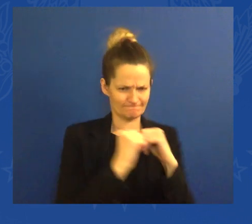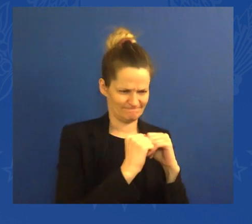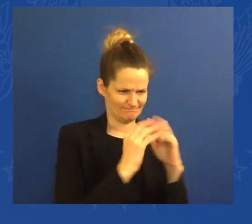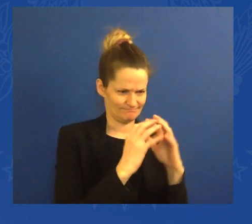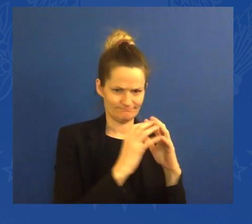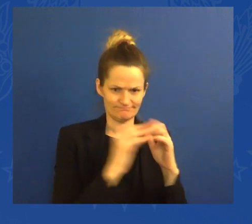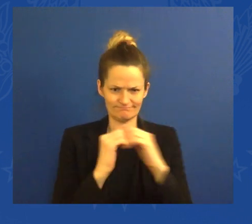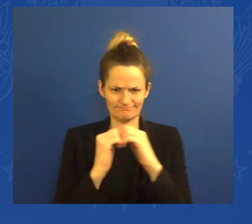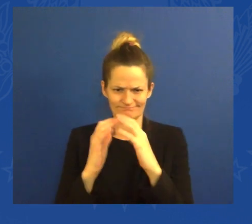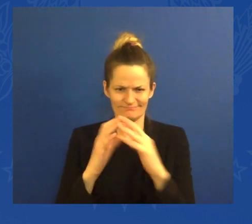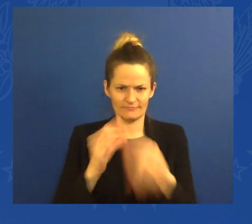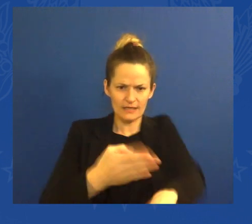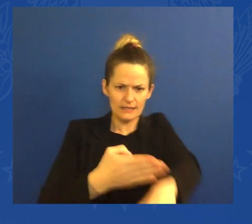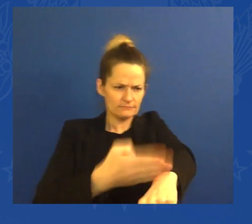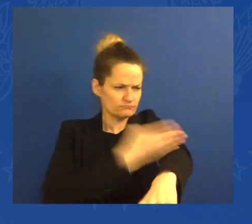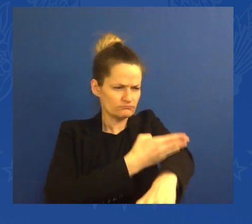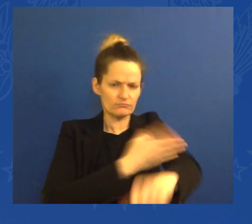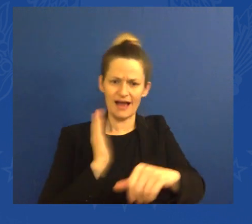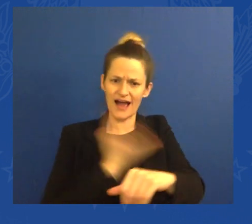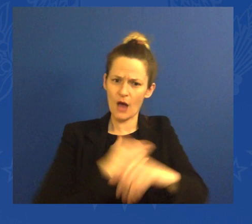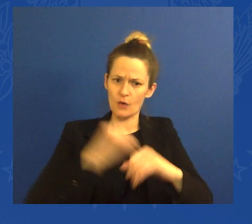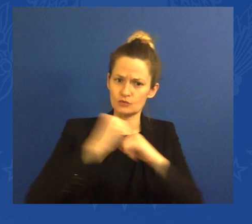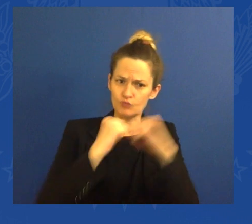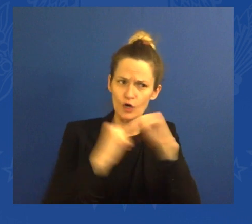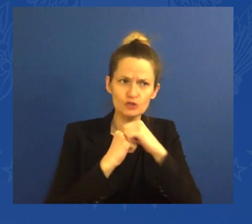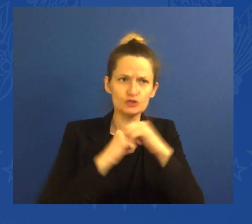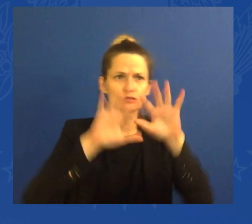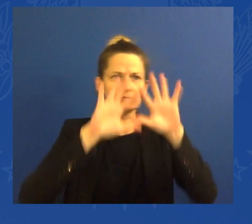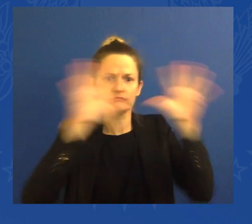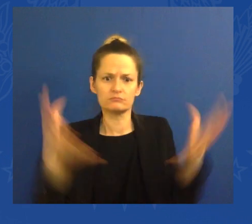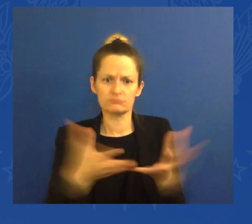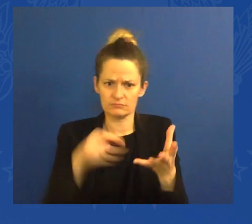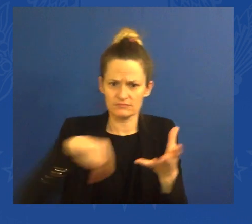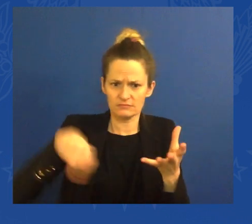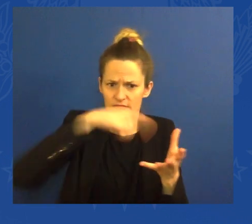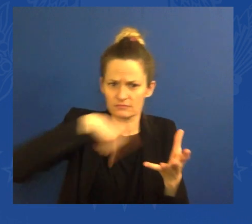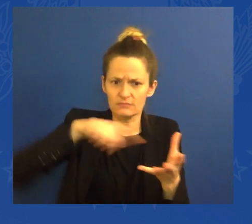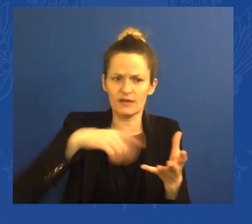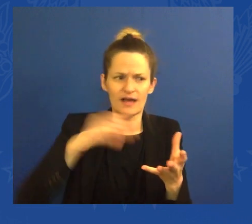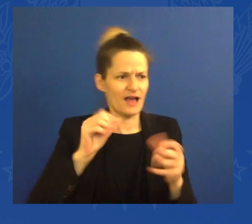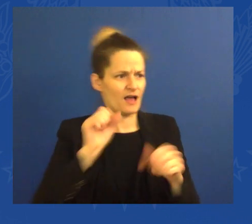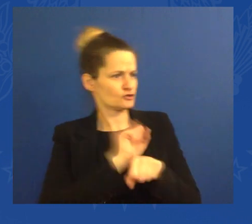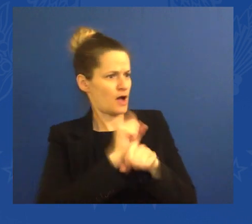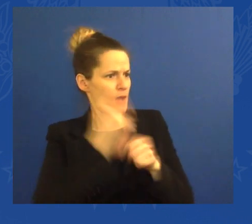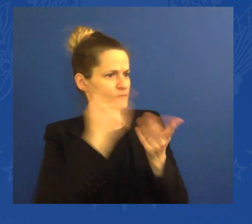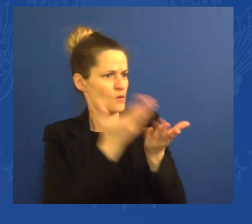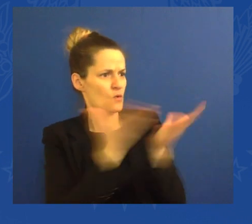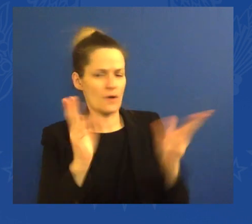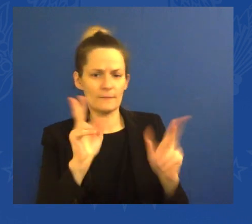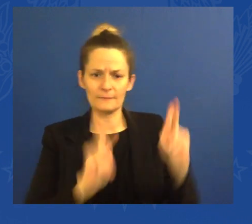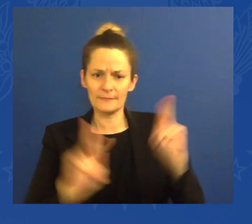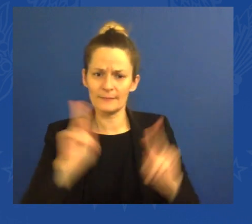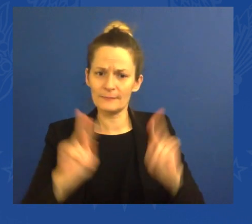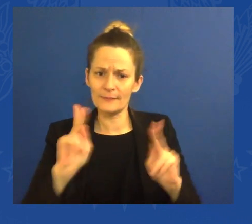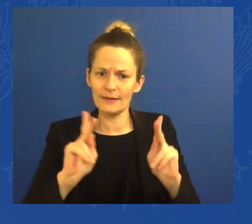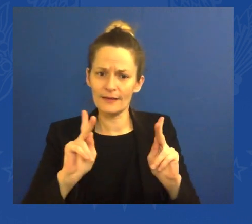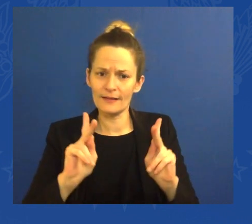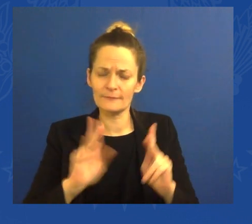Throughout the Midwest, we have thousands of bridges like the Plotnick Bridge here in superior in need of repair.